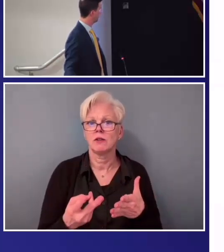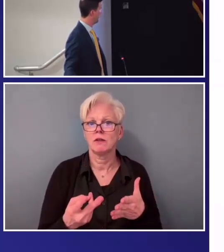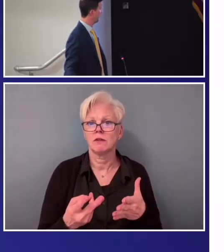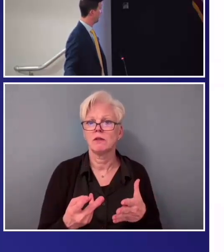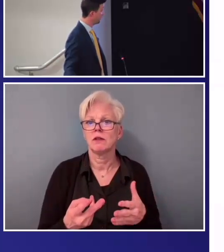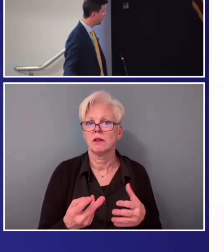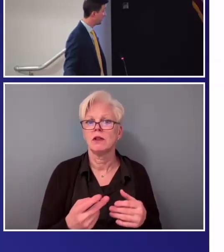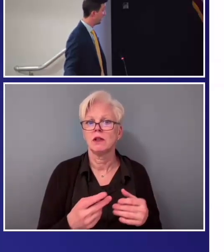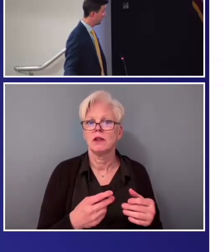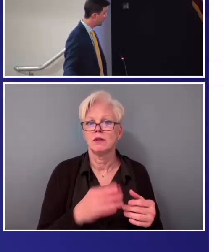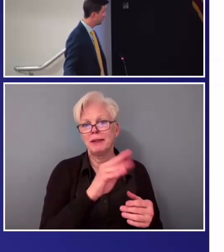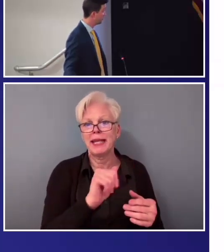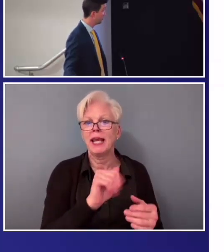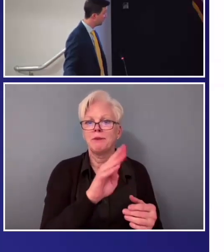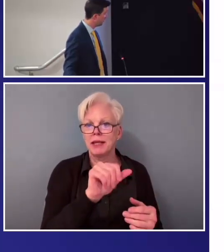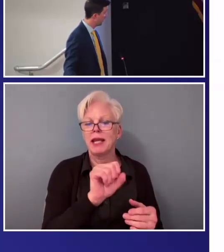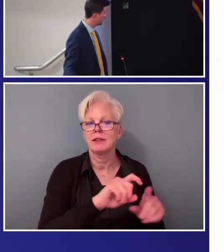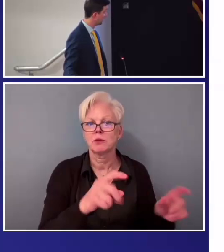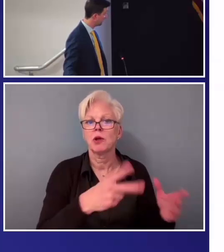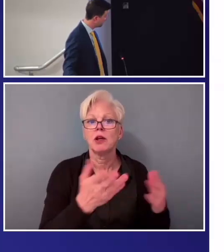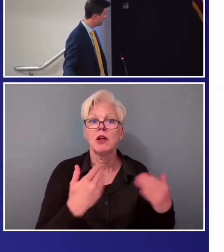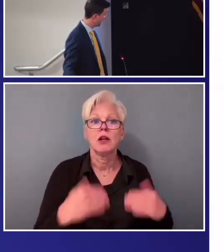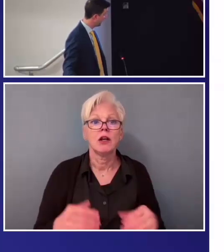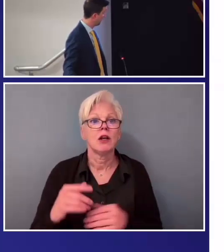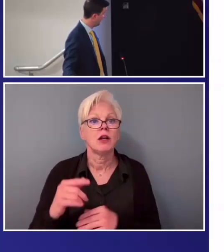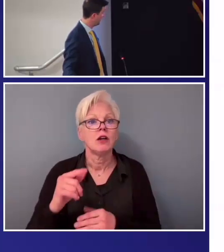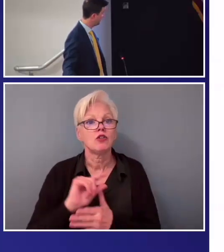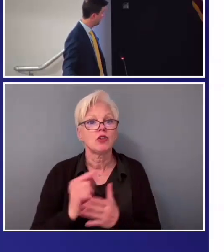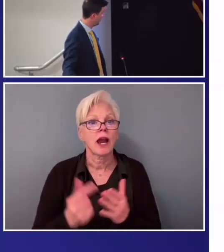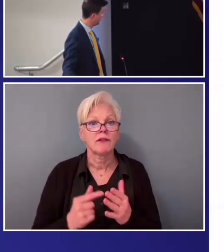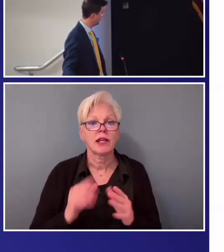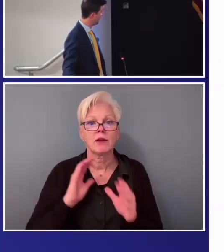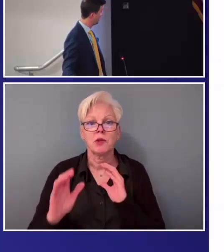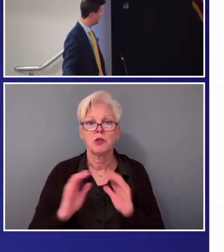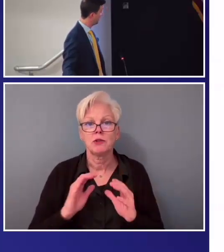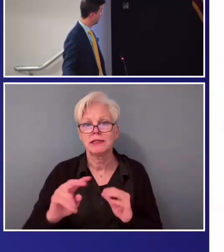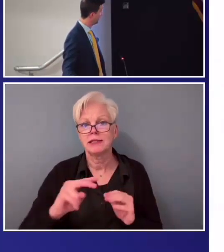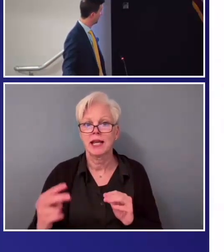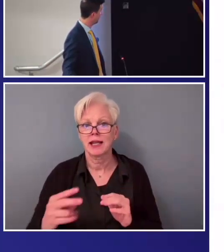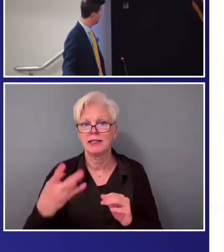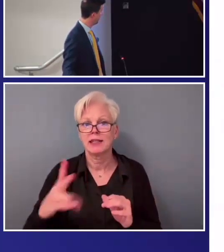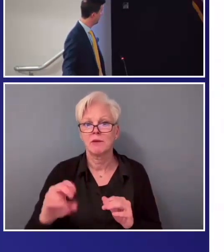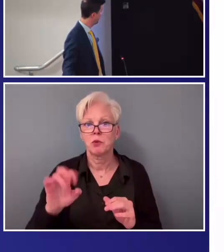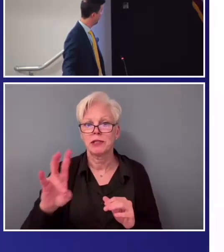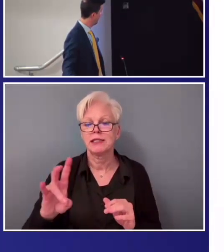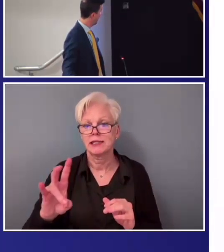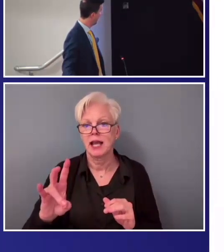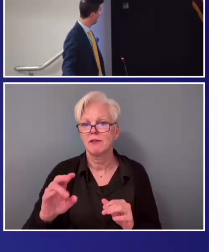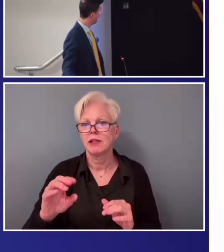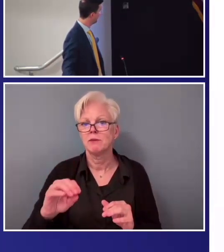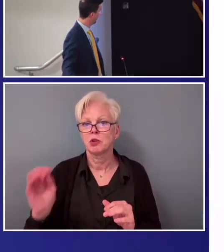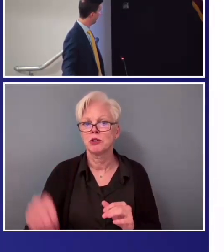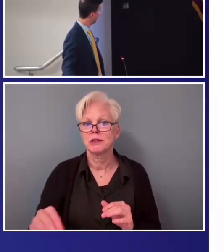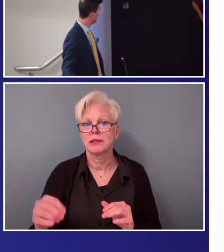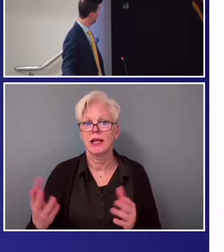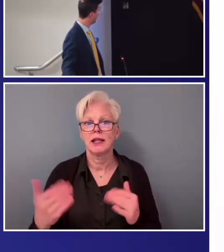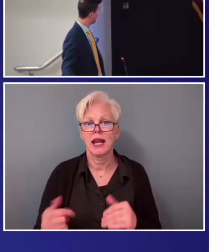Graphic communications shows up as a second place at 17.7%. And then there's a handful of other